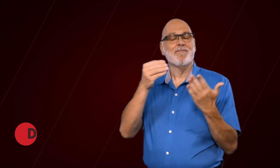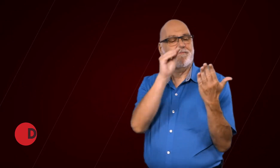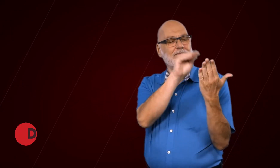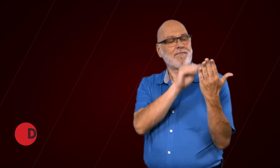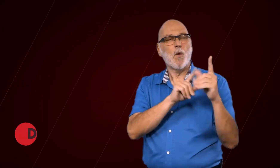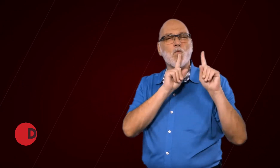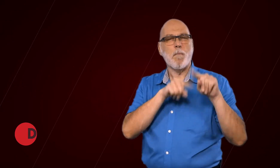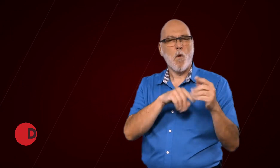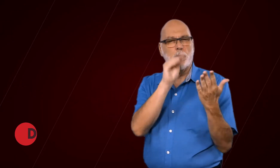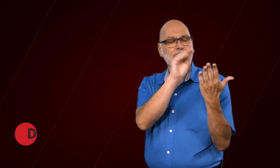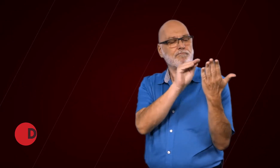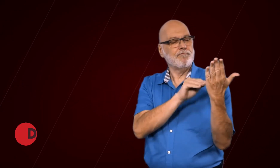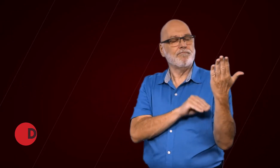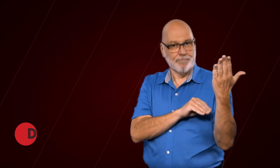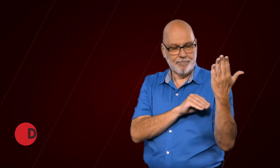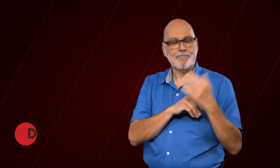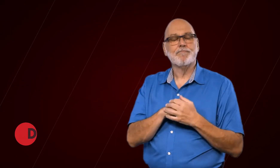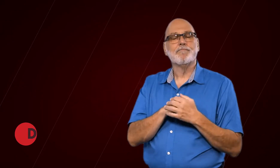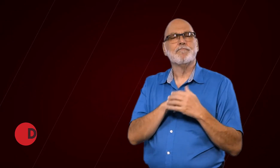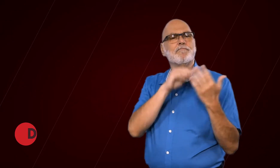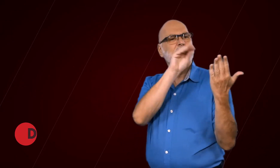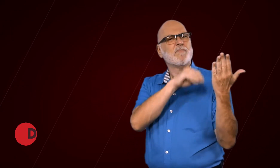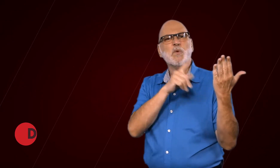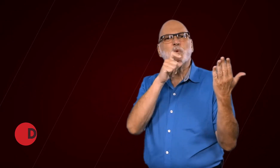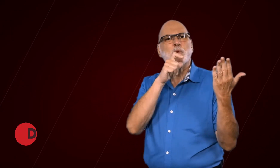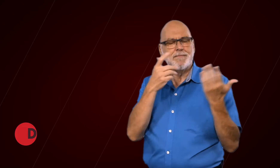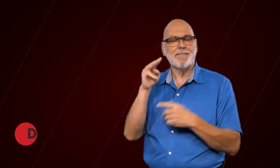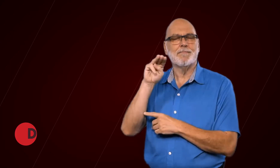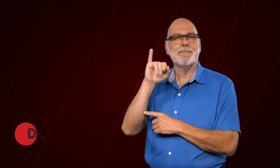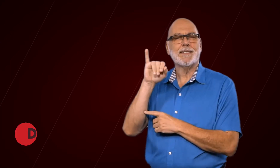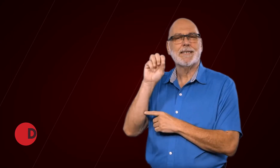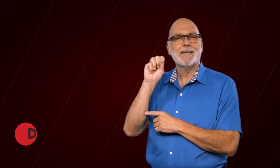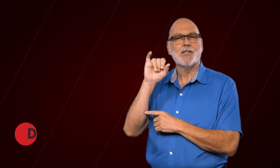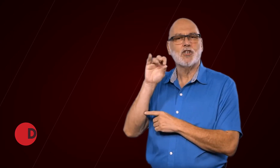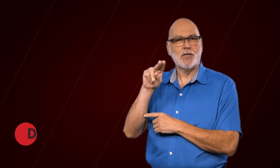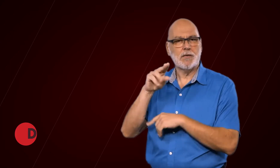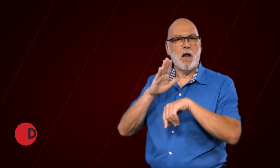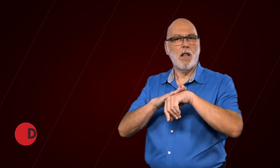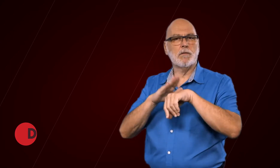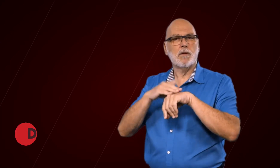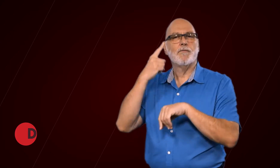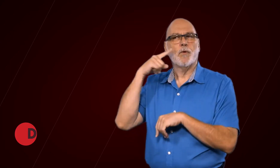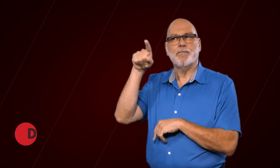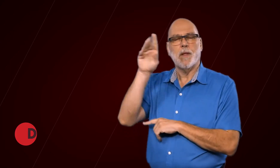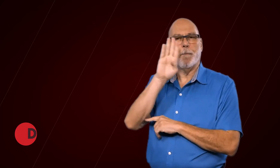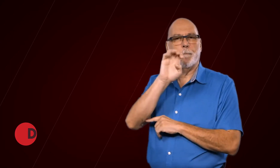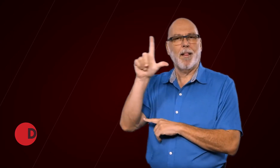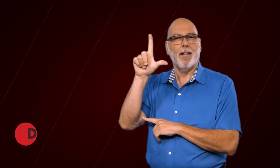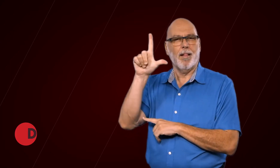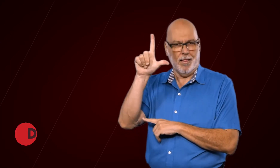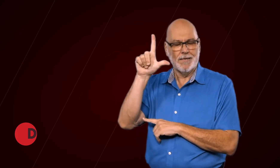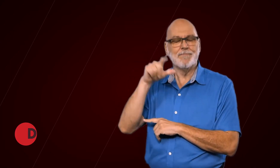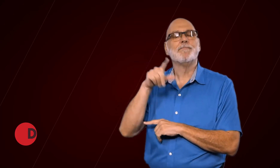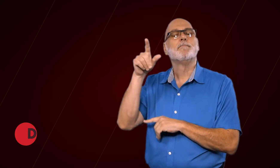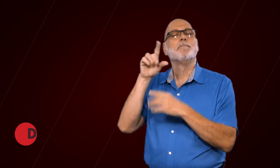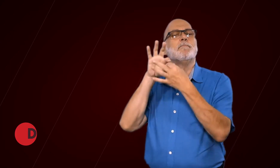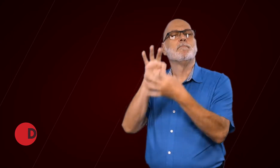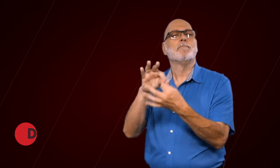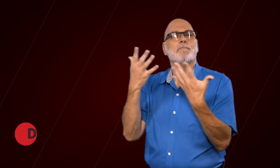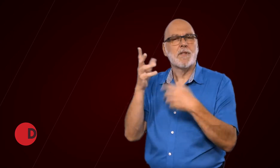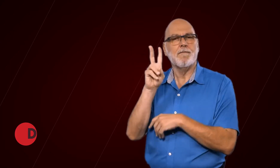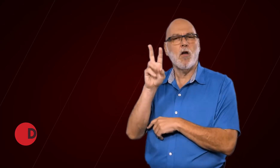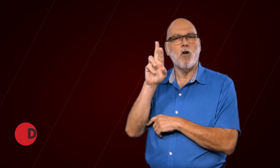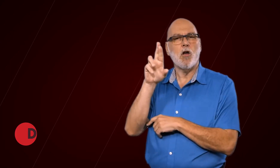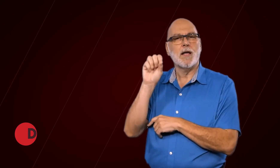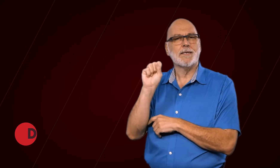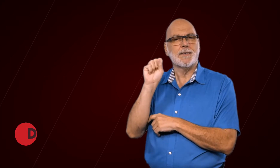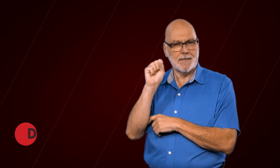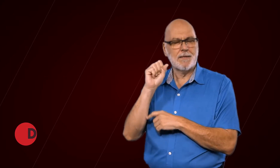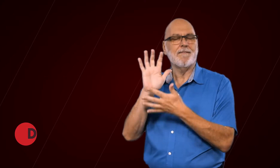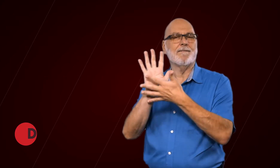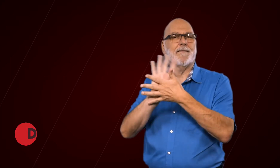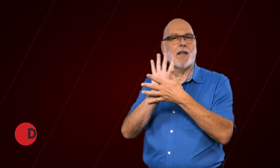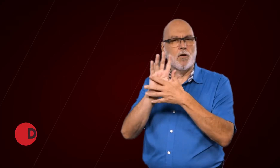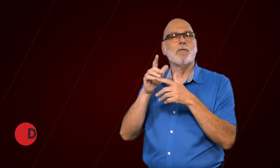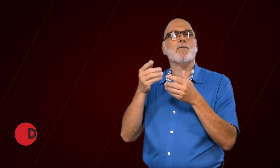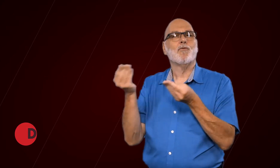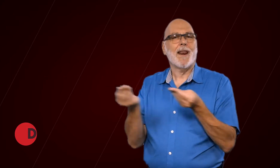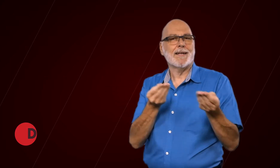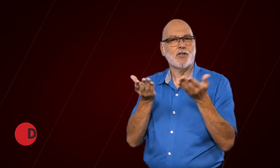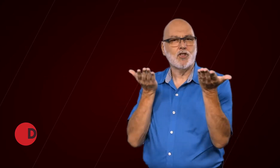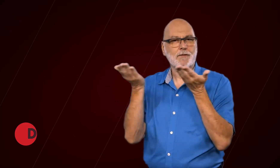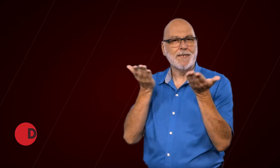In a report by Mission Consulting done for Bell on Video Relay Services,